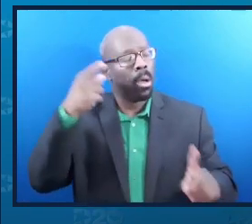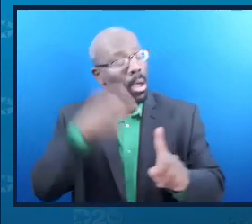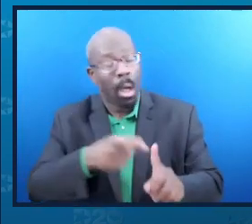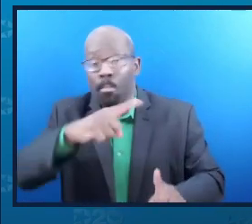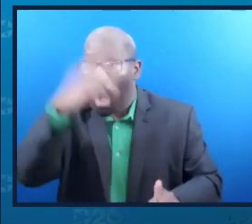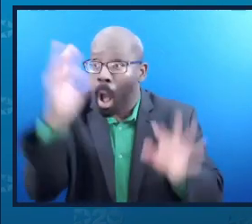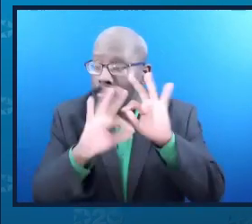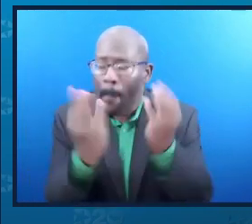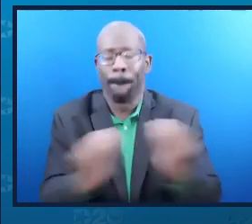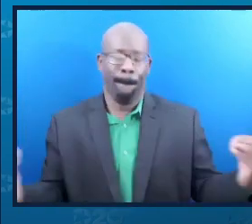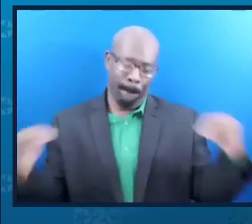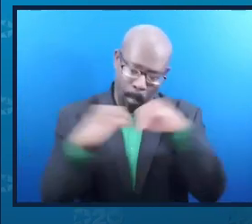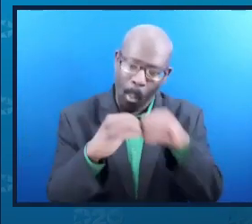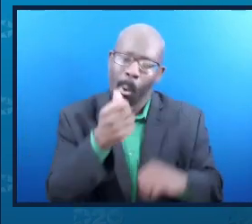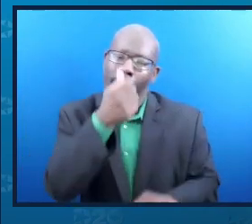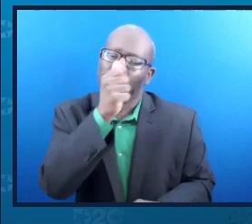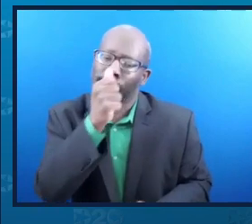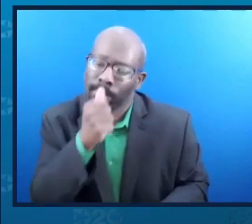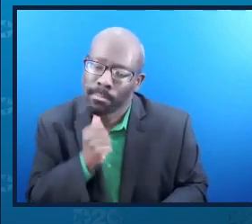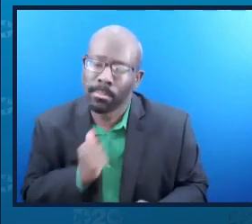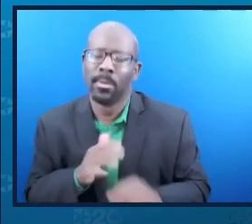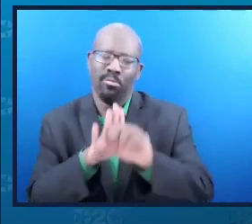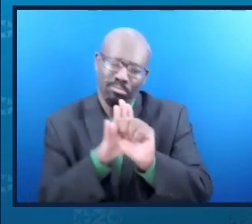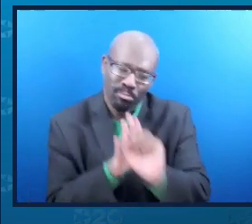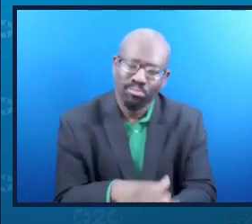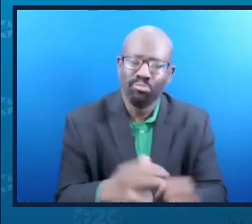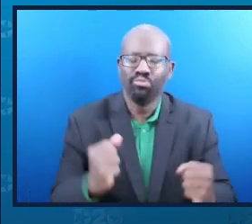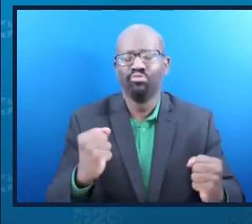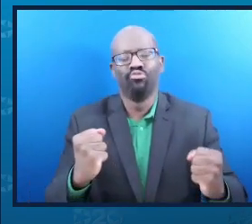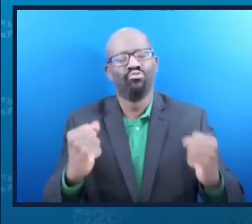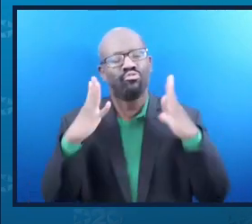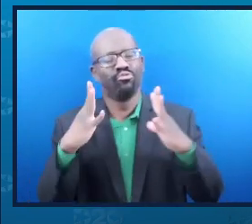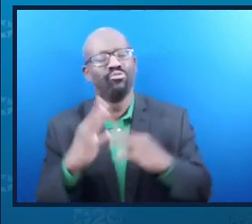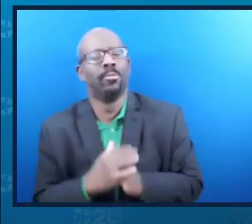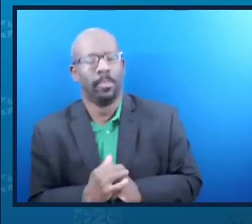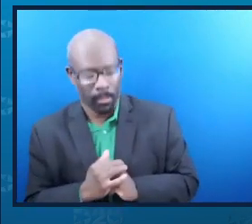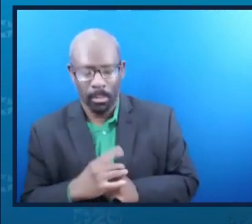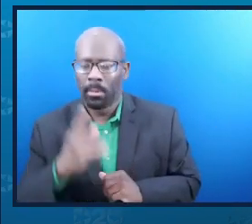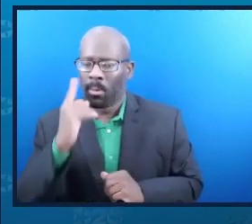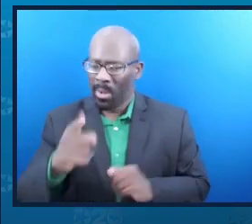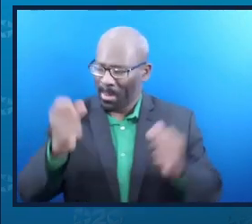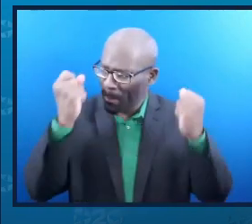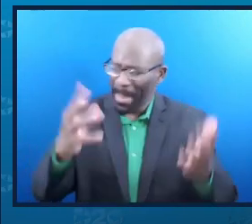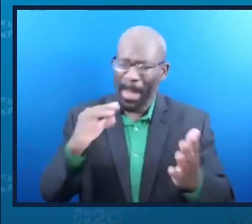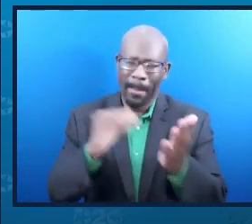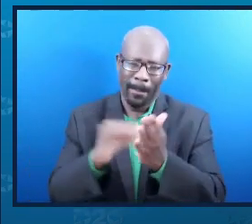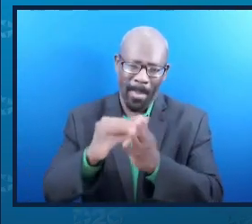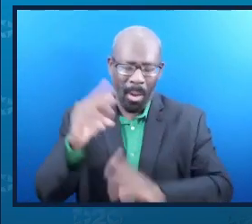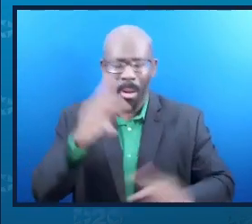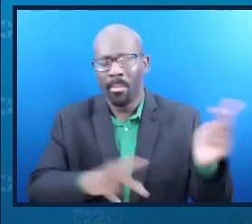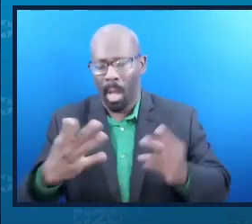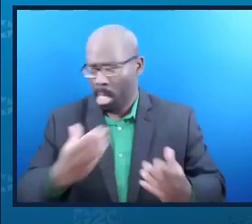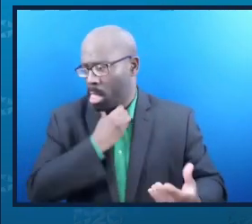STUCK LACKING THE CHILDCARE THEY NEED TO WORK, OR WORRIED ABOUT IF AND WHEN SCHOOLS CAN SAFELY REOPEN. MILLIONS MORE PEOPLE OUT OF WORK, ON THE VERGE OF LOSING